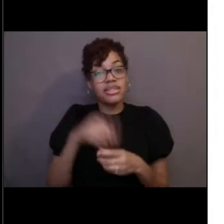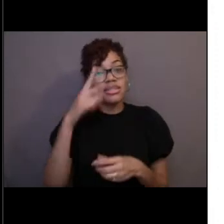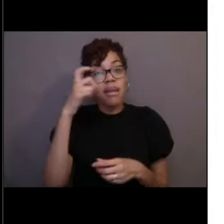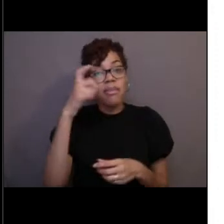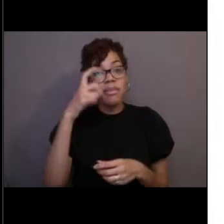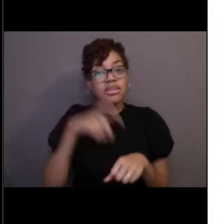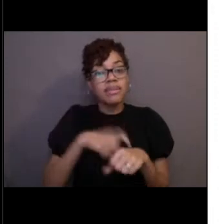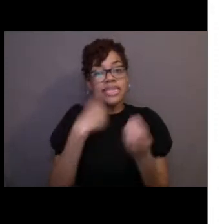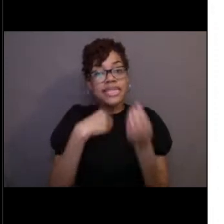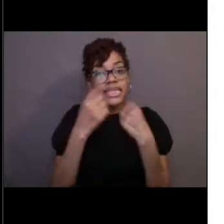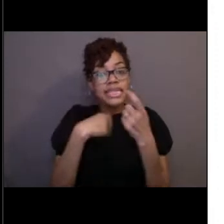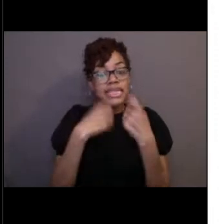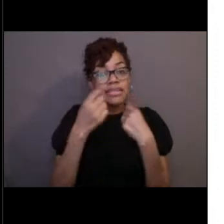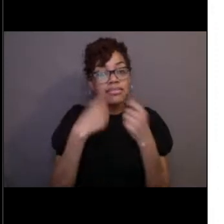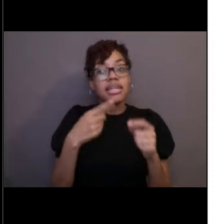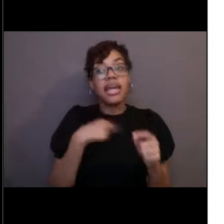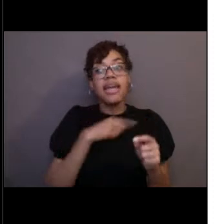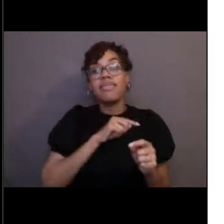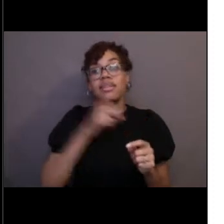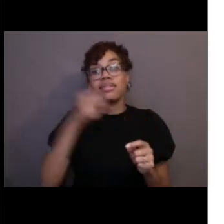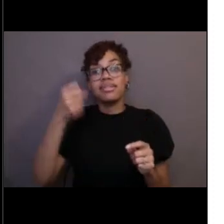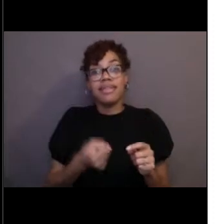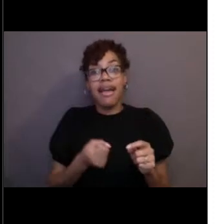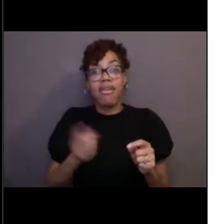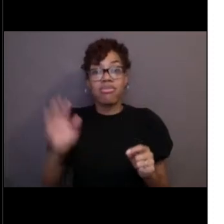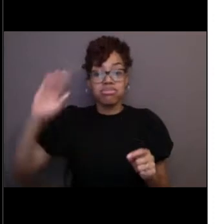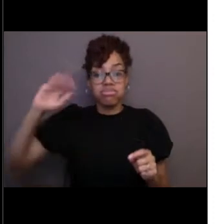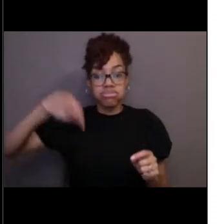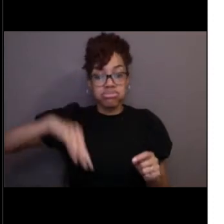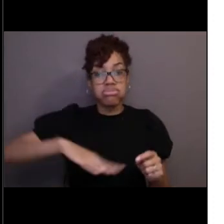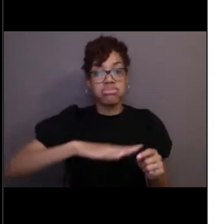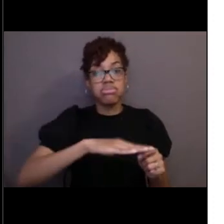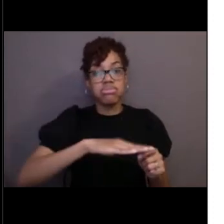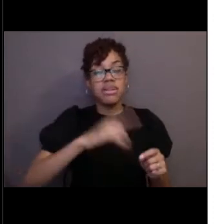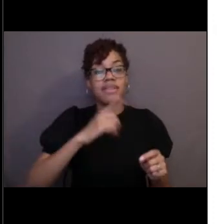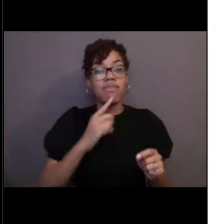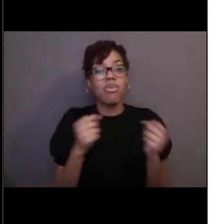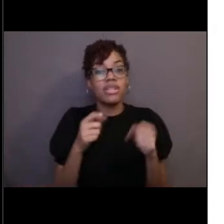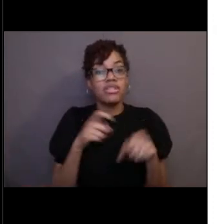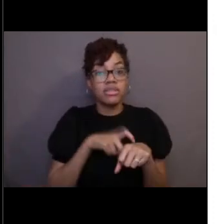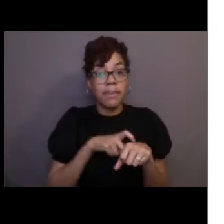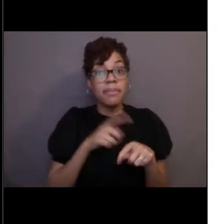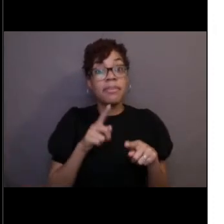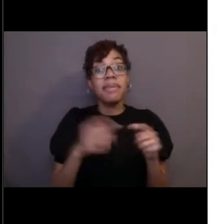But sometimes turtles don't make it in time. And so when the temperature drops too quickly for the turtles,